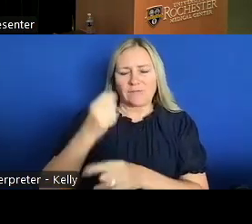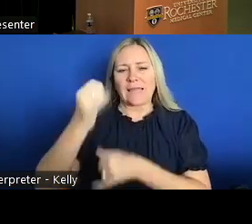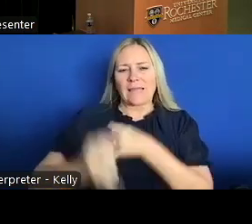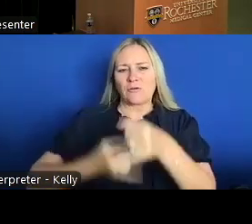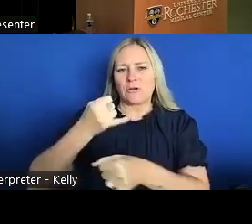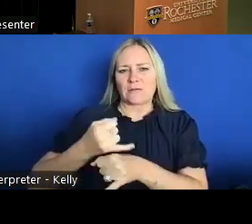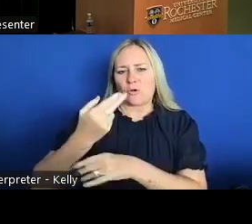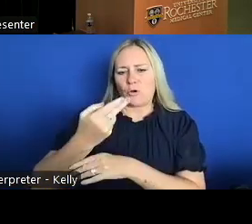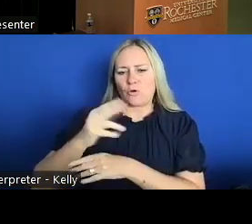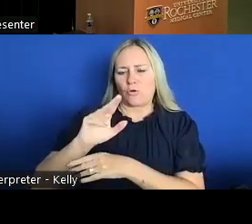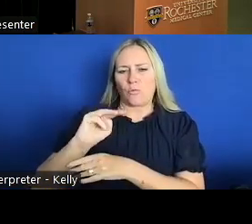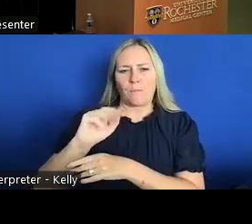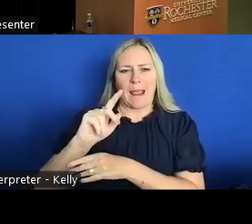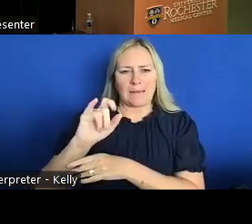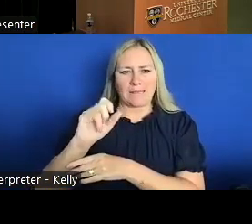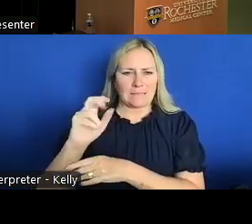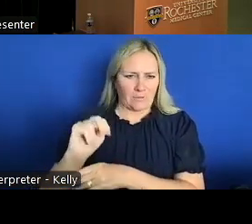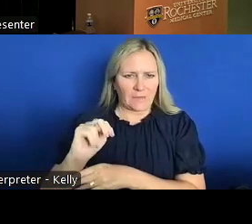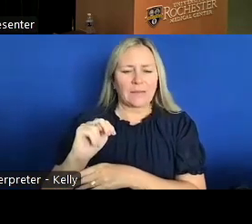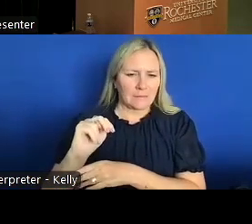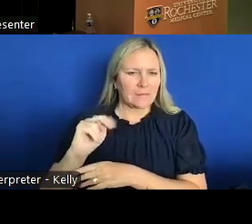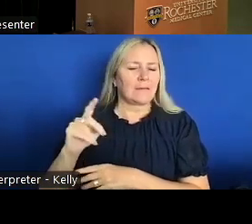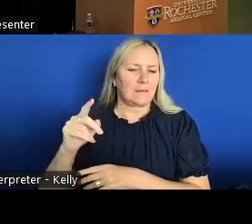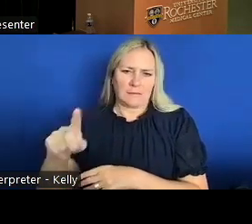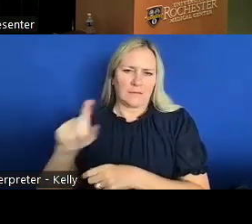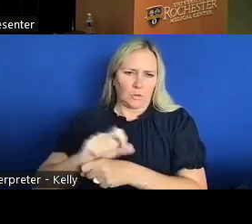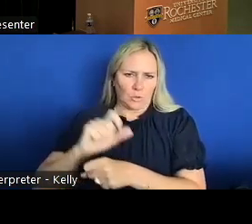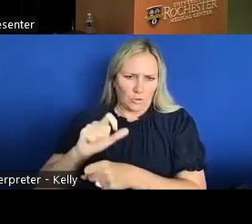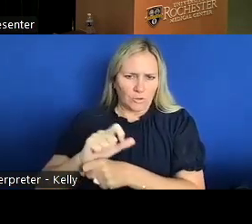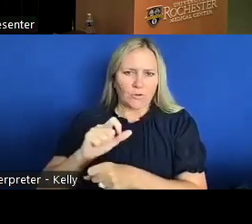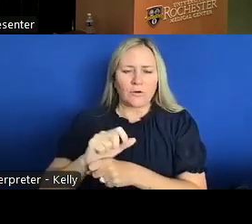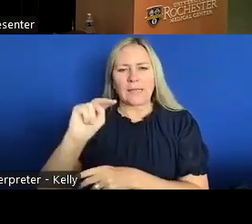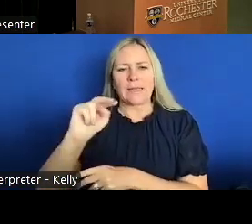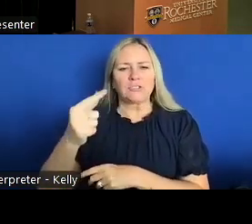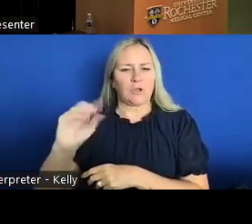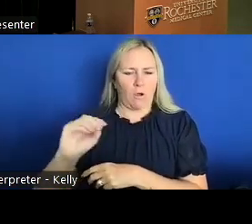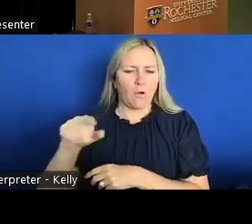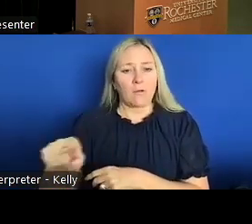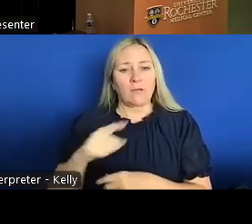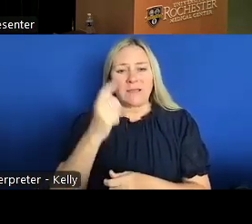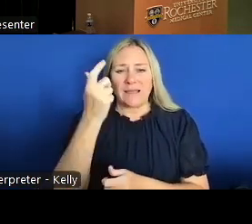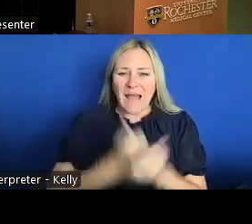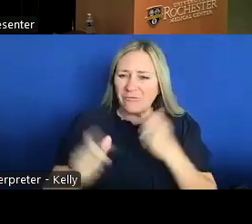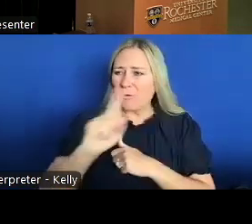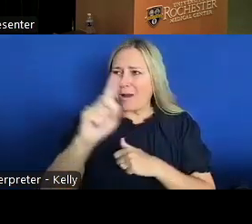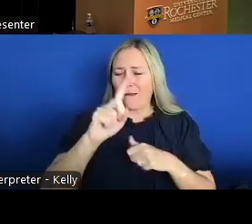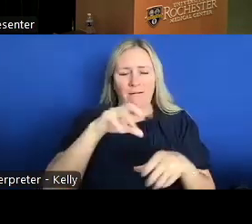work uh with an NGO and of course in every place in our world right now is really quite troubled